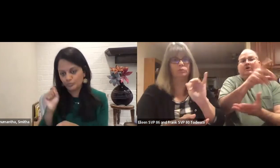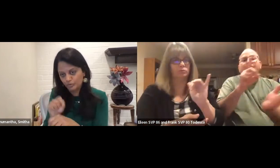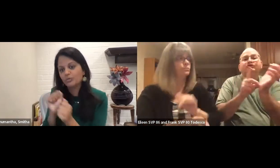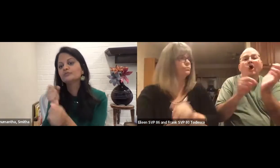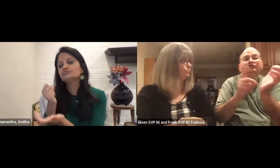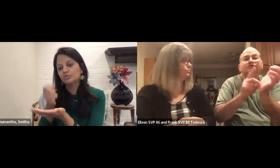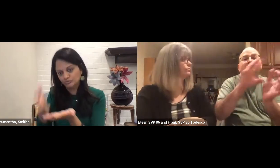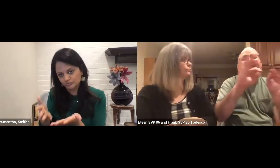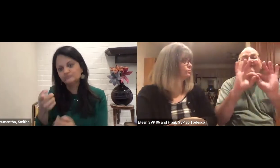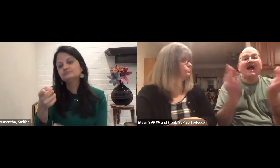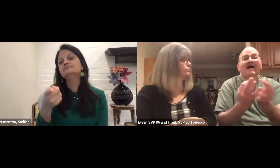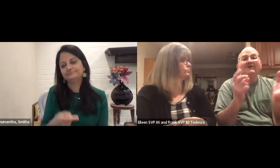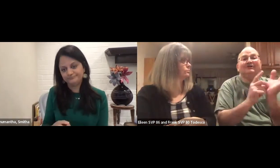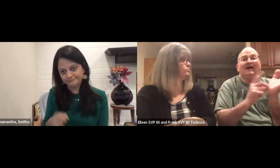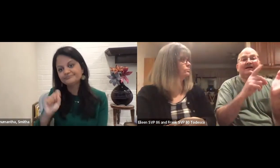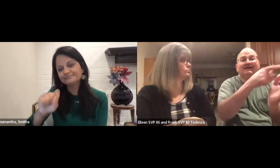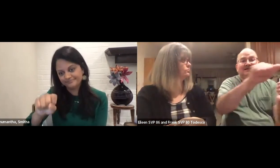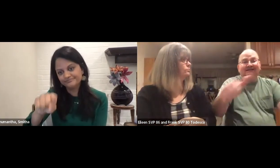In addition to that, we worked with a social worker.